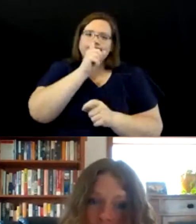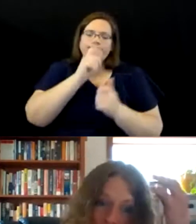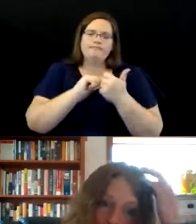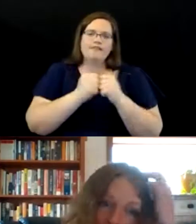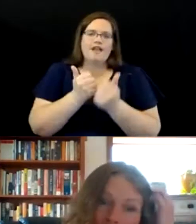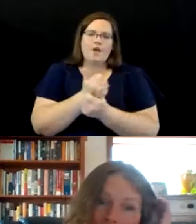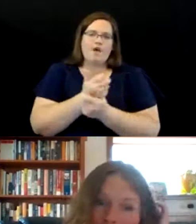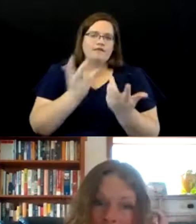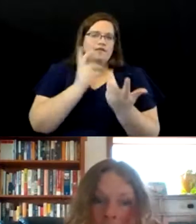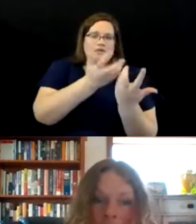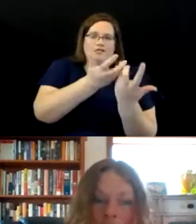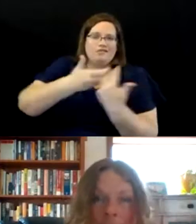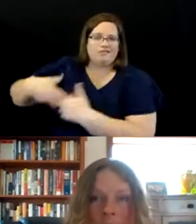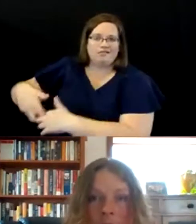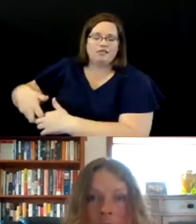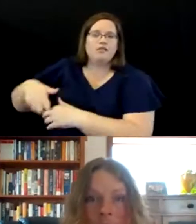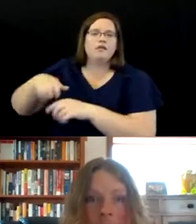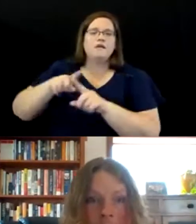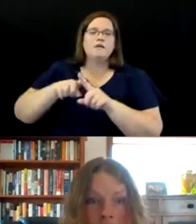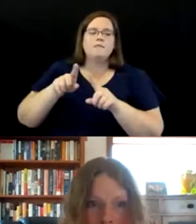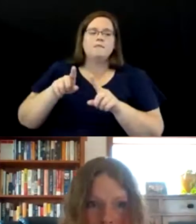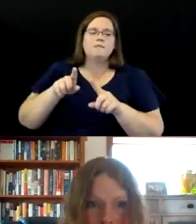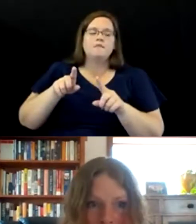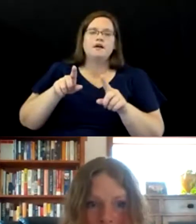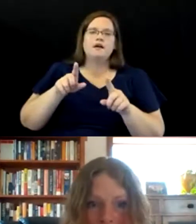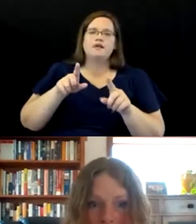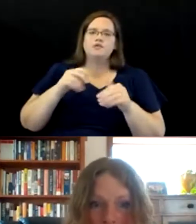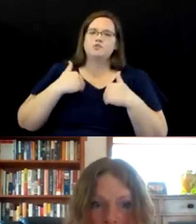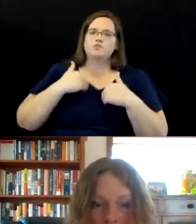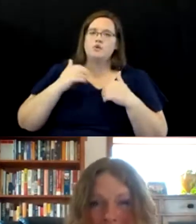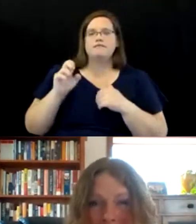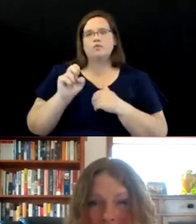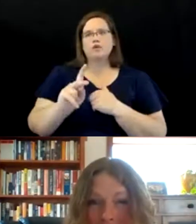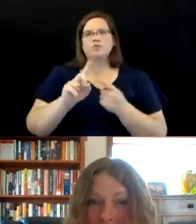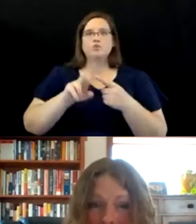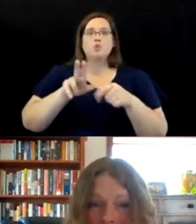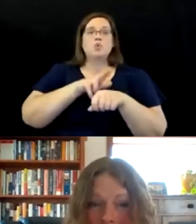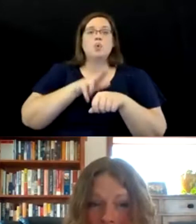play out. You know, looking to have a return to normal by summer would be